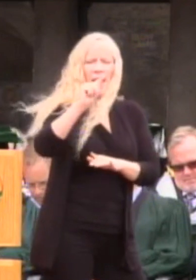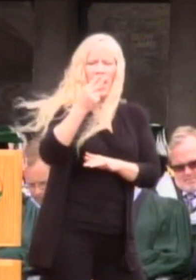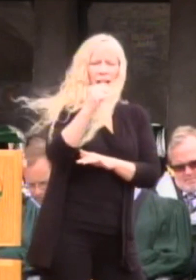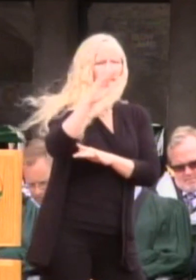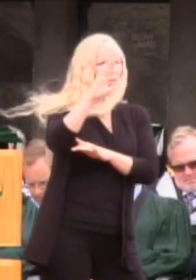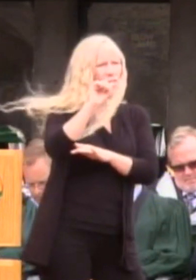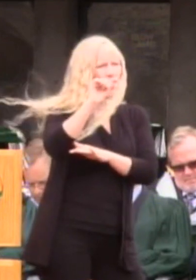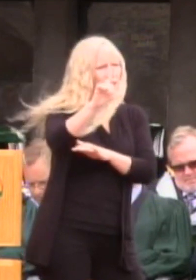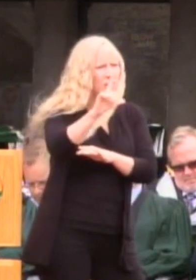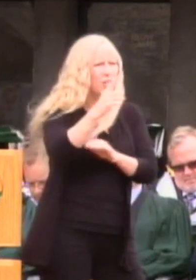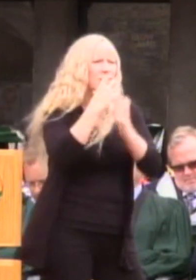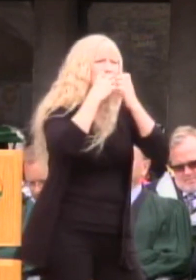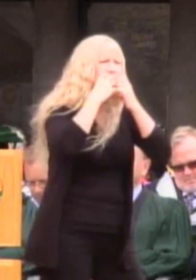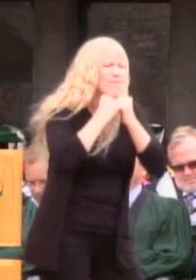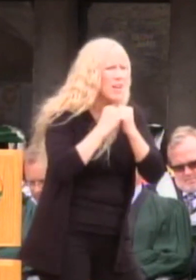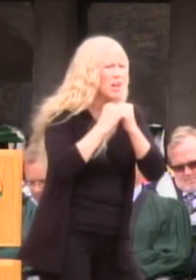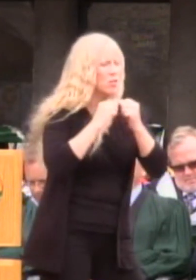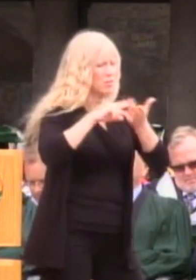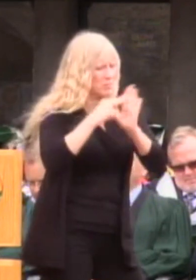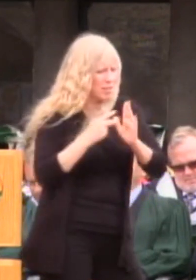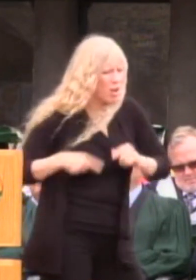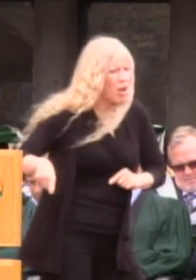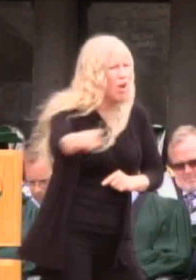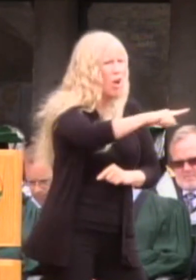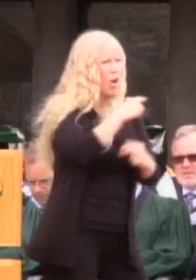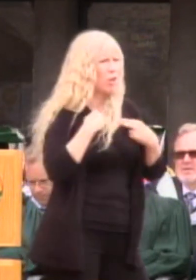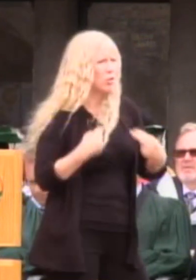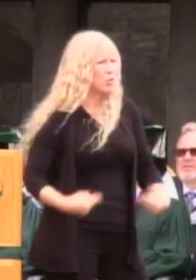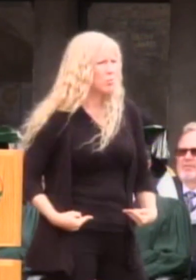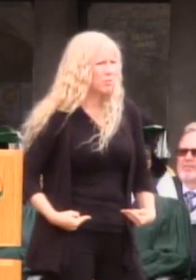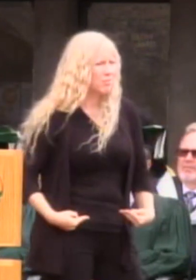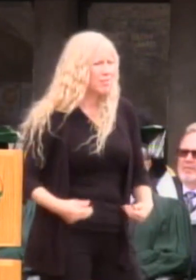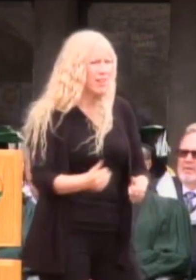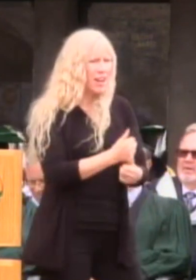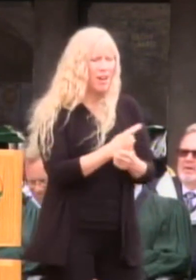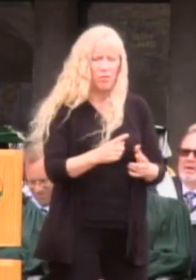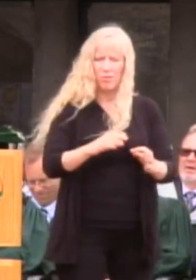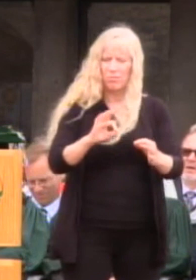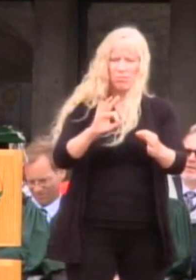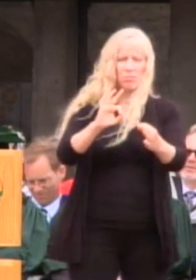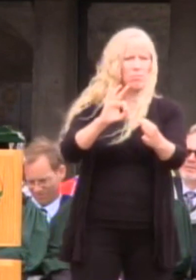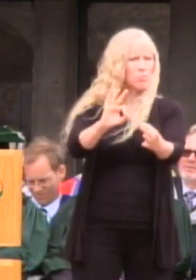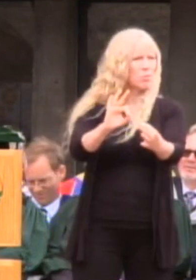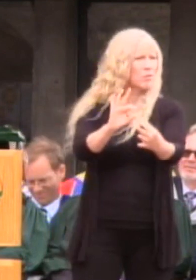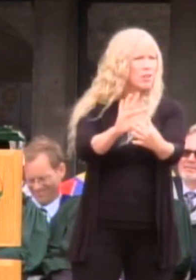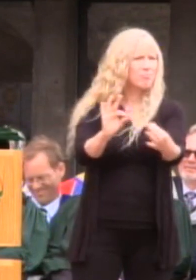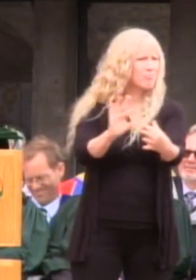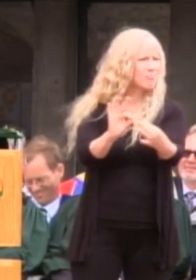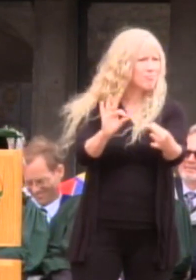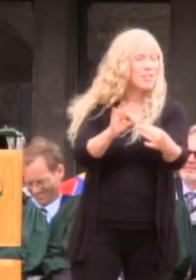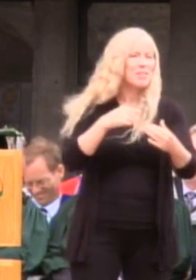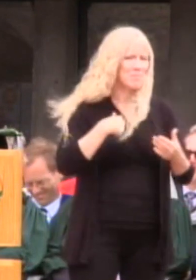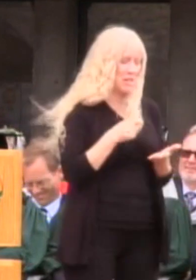in a common endeavor. No scholar in the room could say it better I took notes,